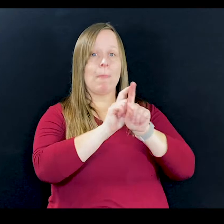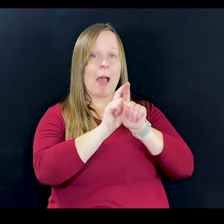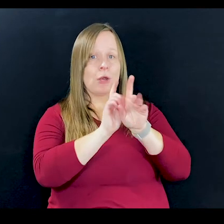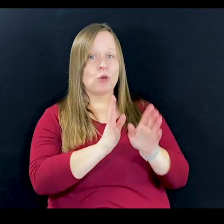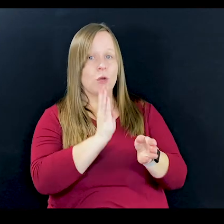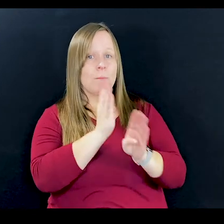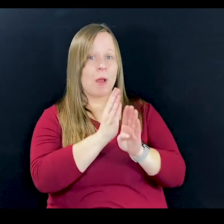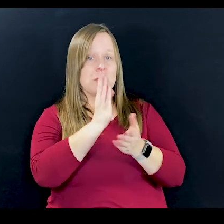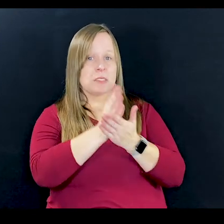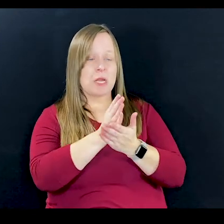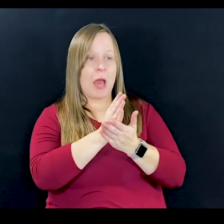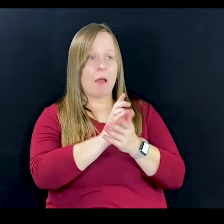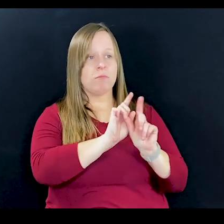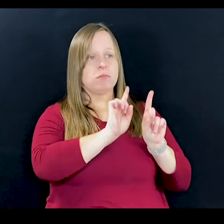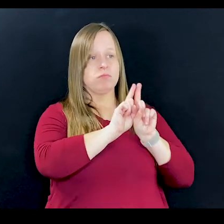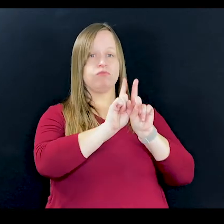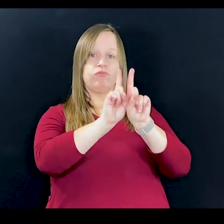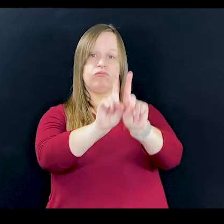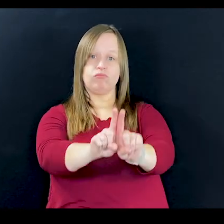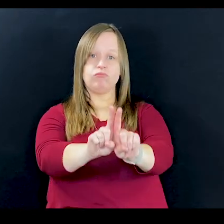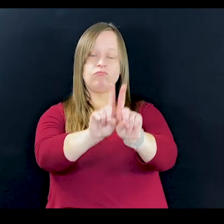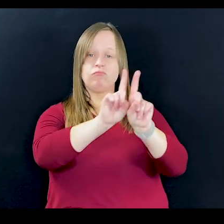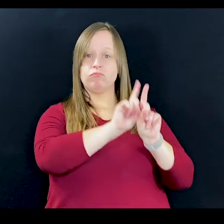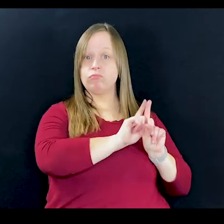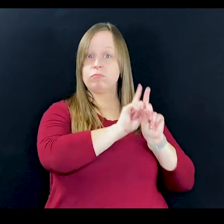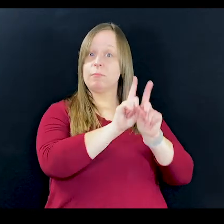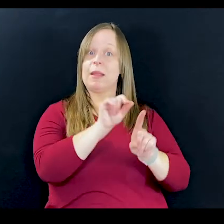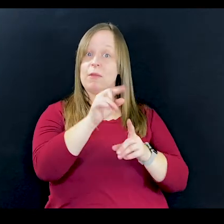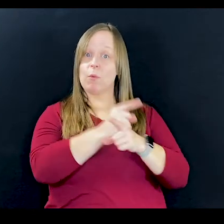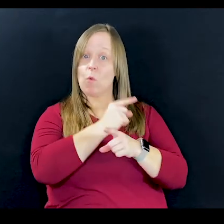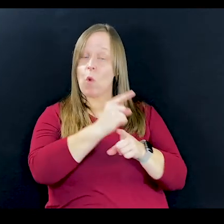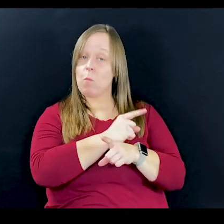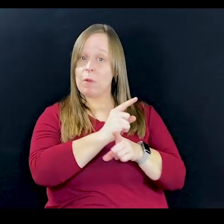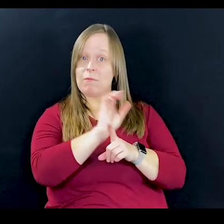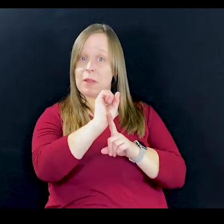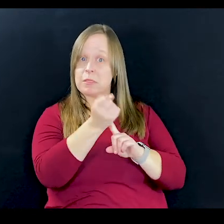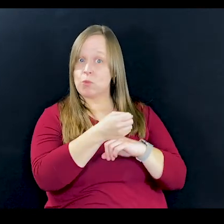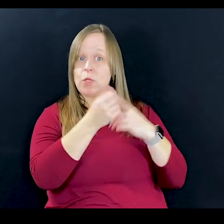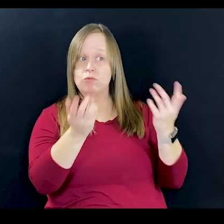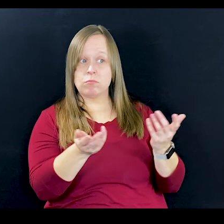monitor to help meet the students needs if it's appropriate in a given case.